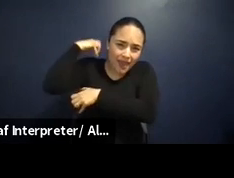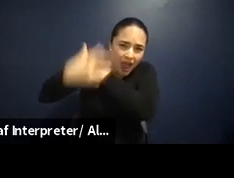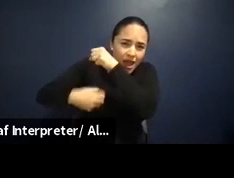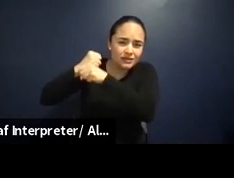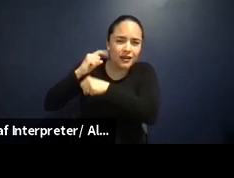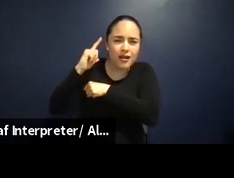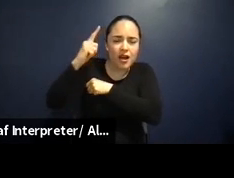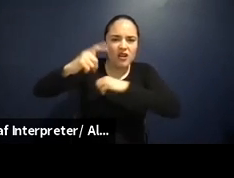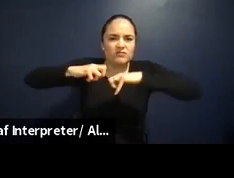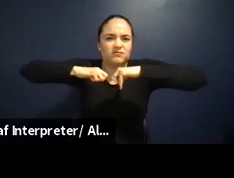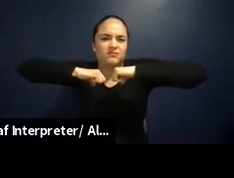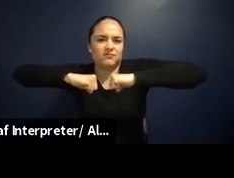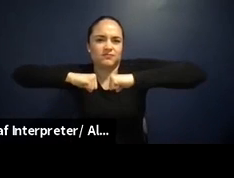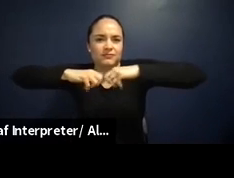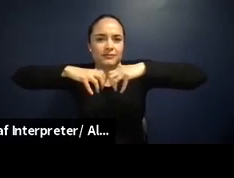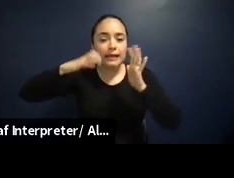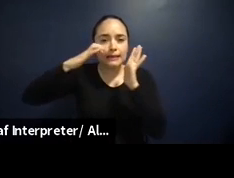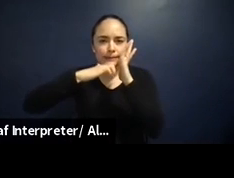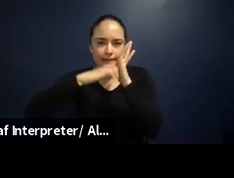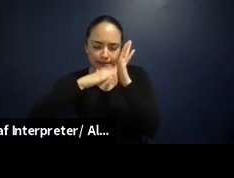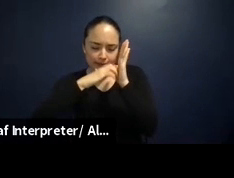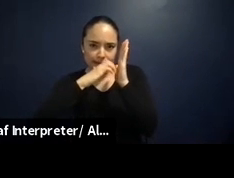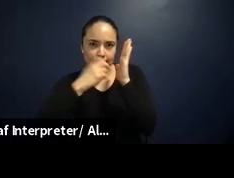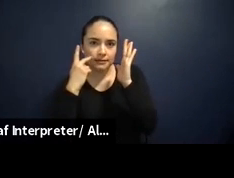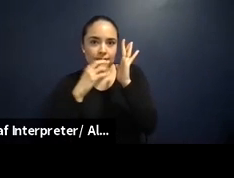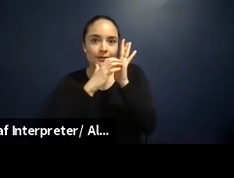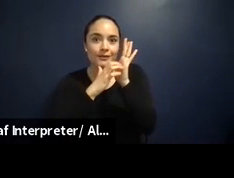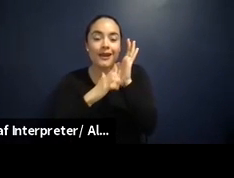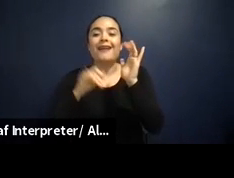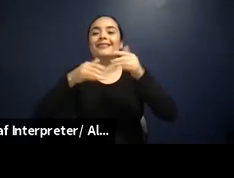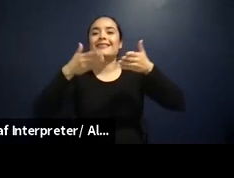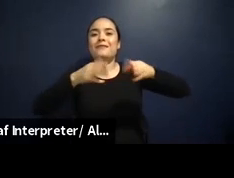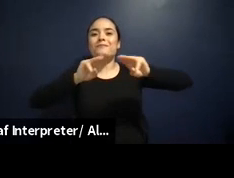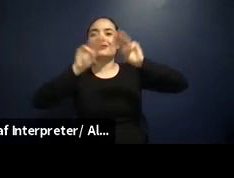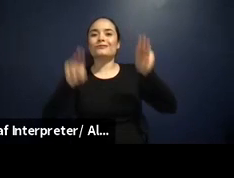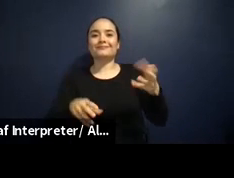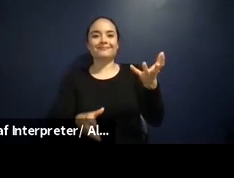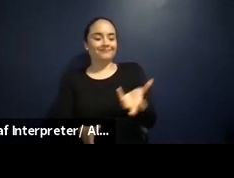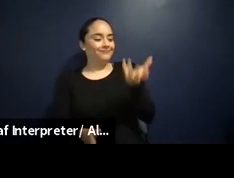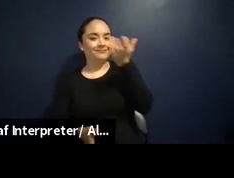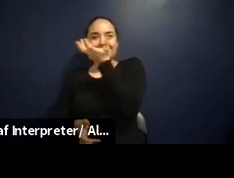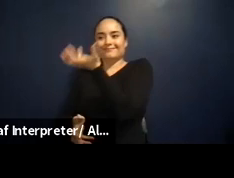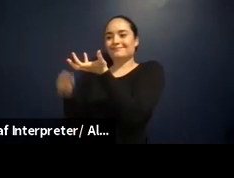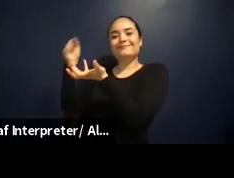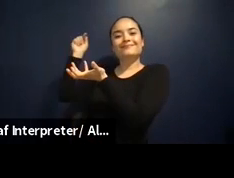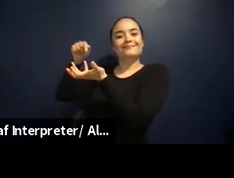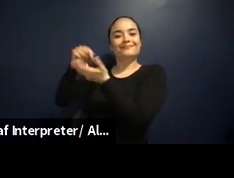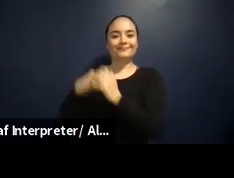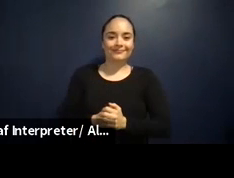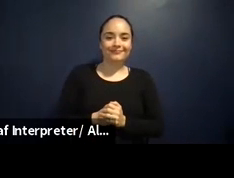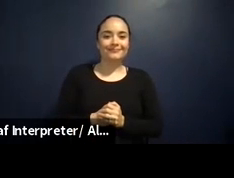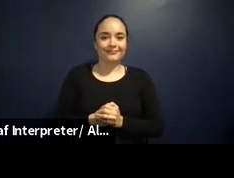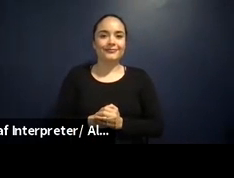that we can then see in the museum. [Sarah]: So cool. Okay, and let's talk now about metamorphic rocks.